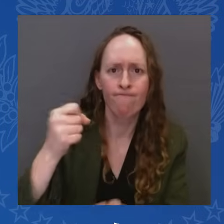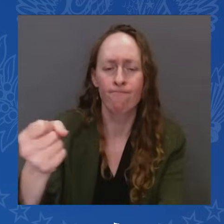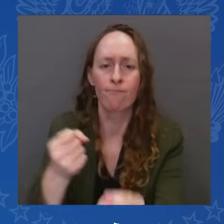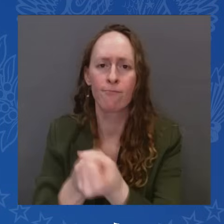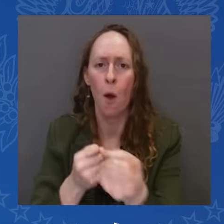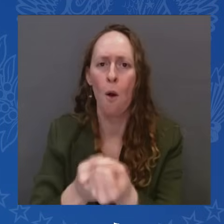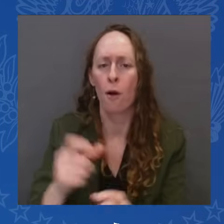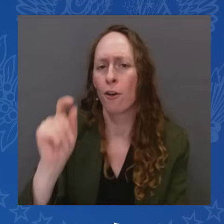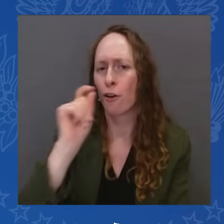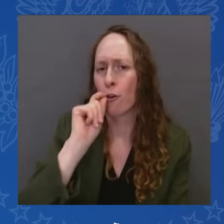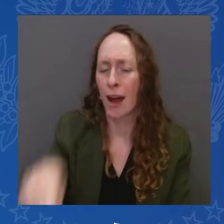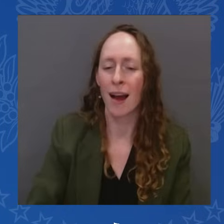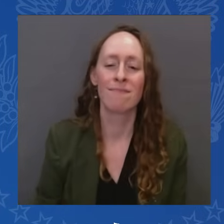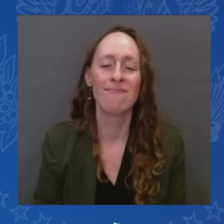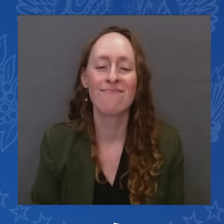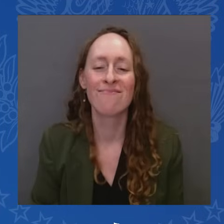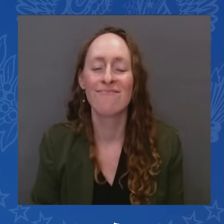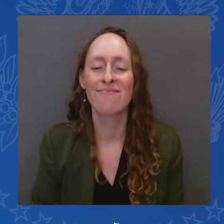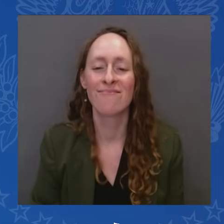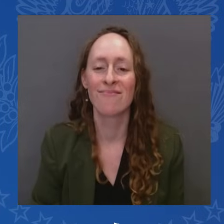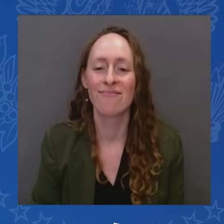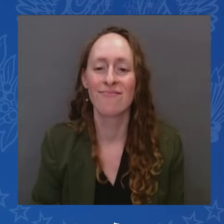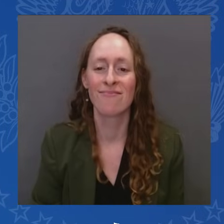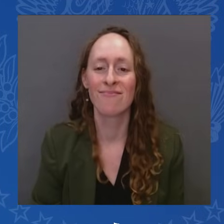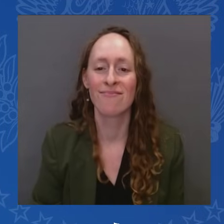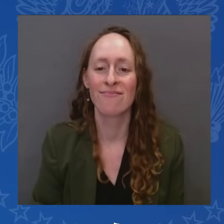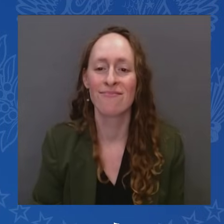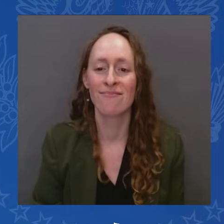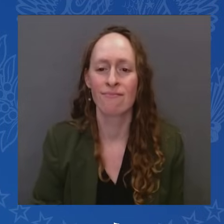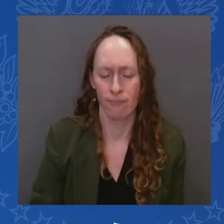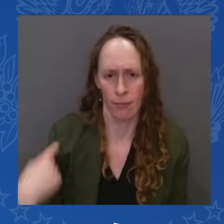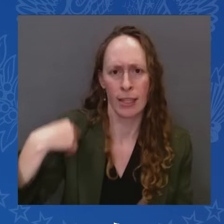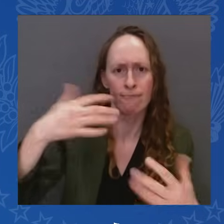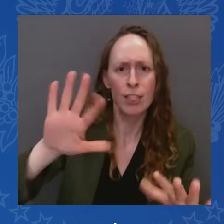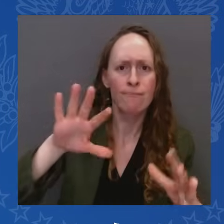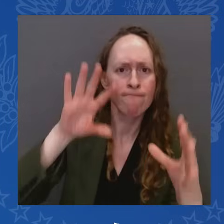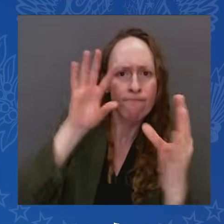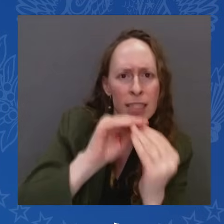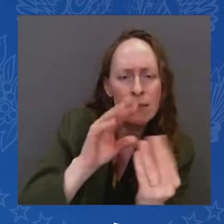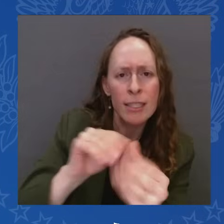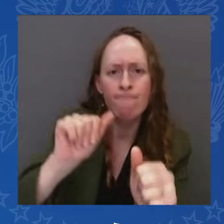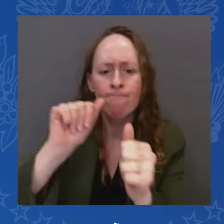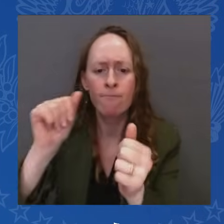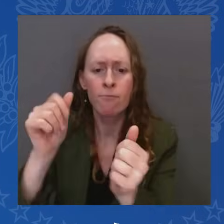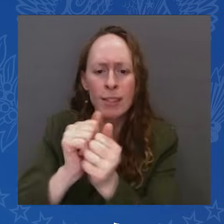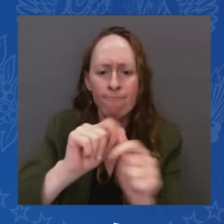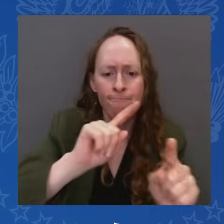They advised us on how to make our defense industries